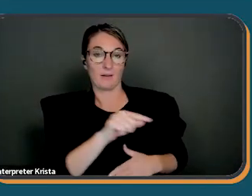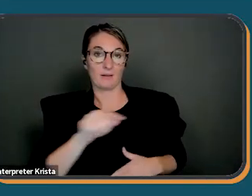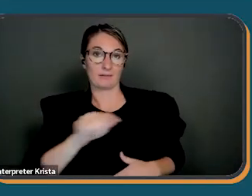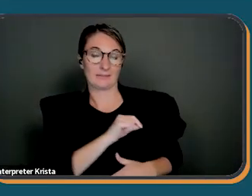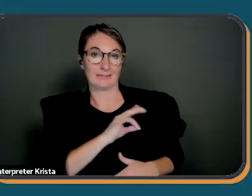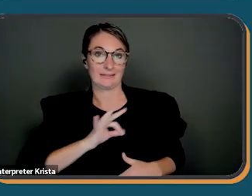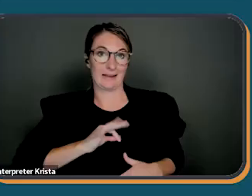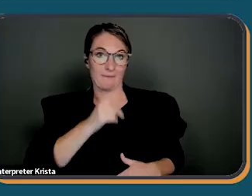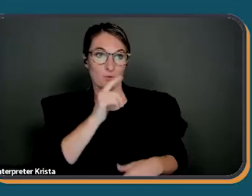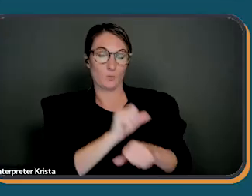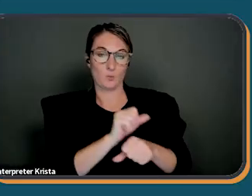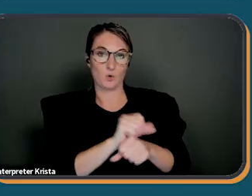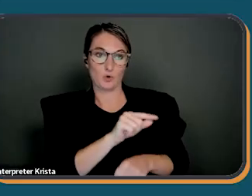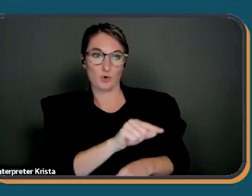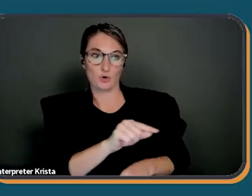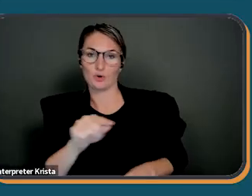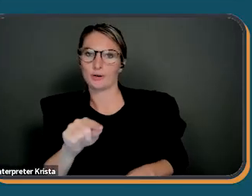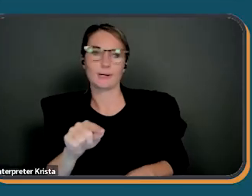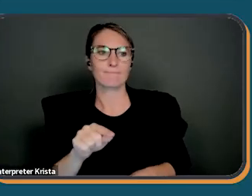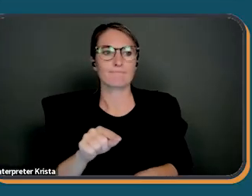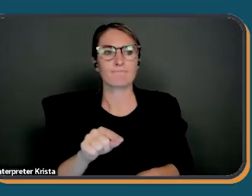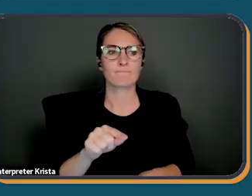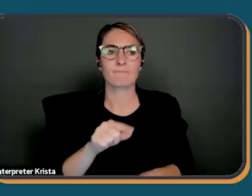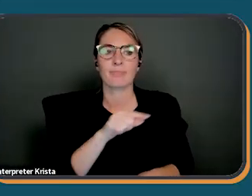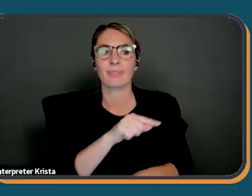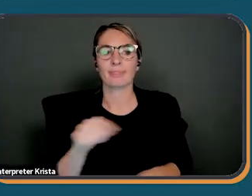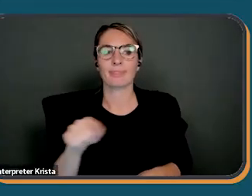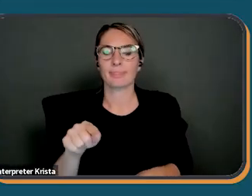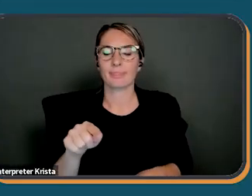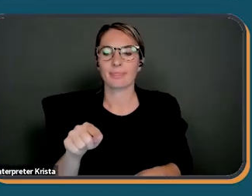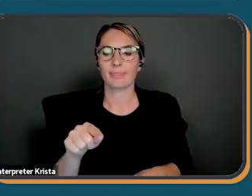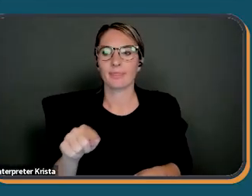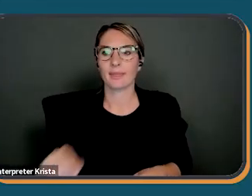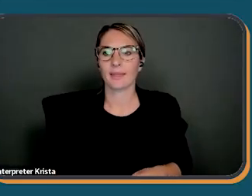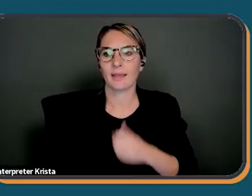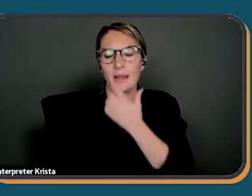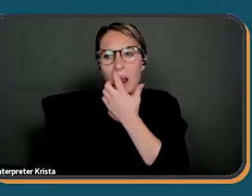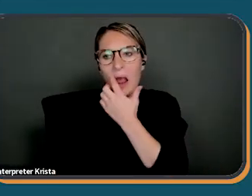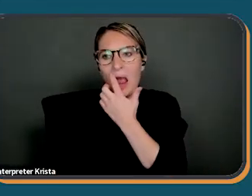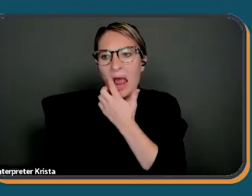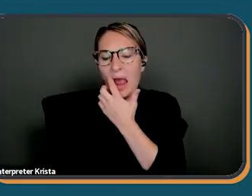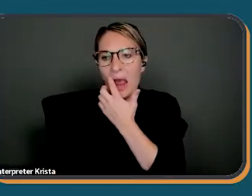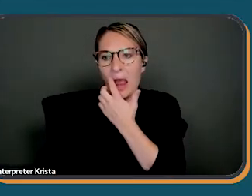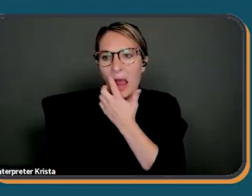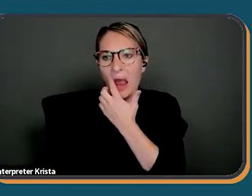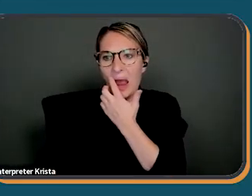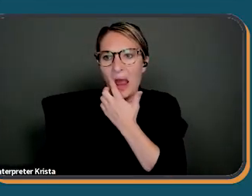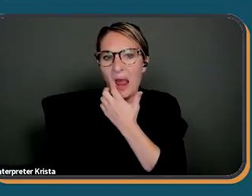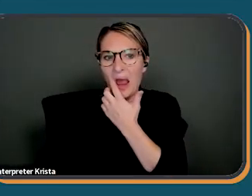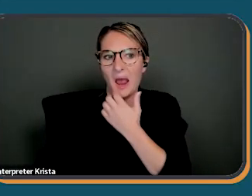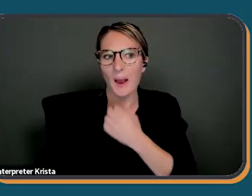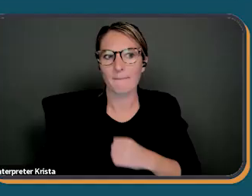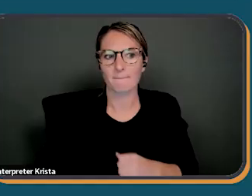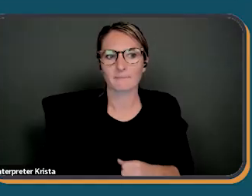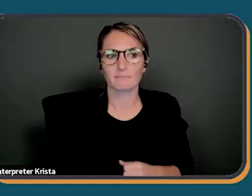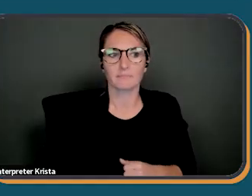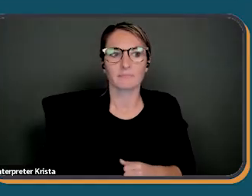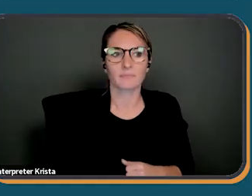the staff were not used to